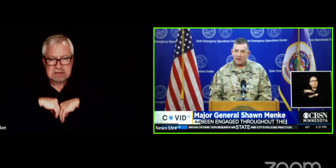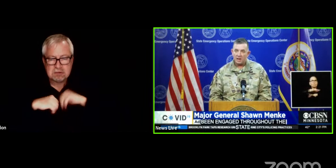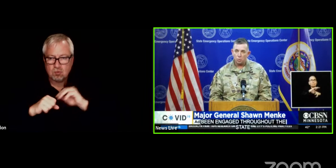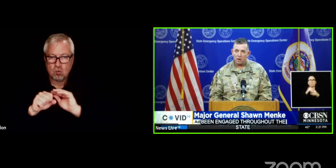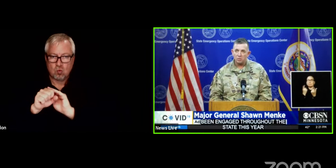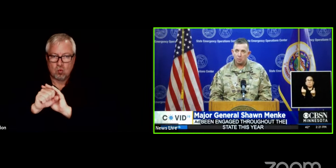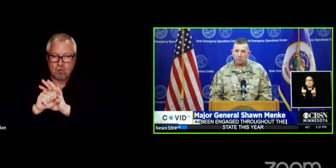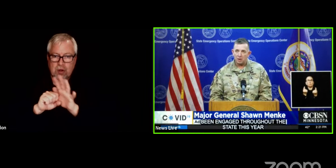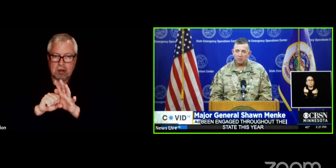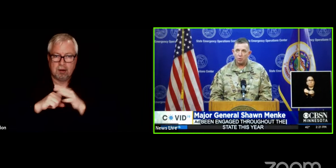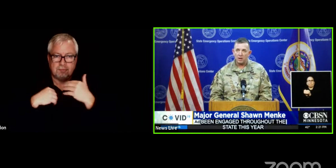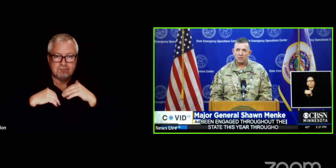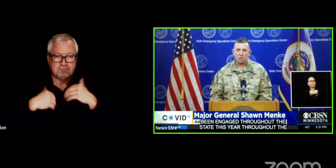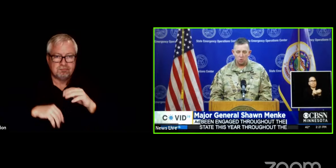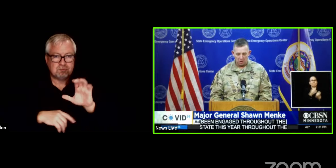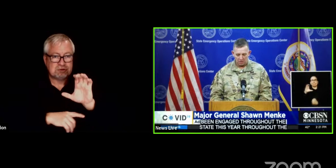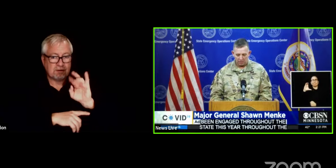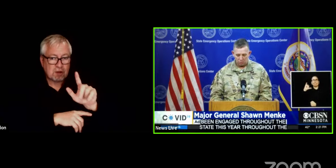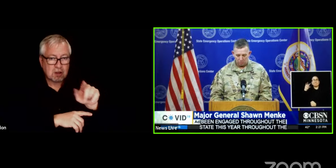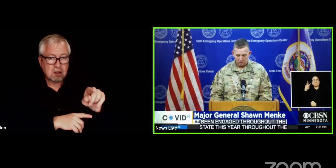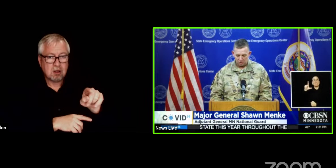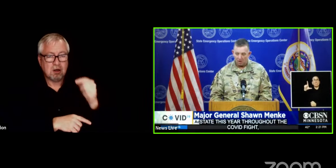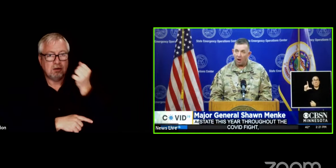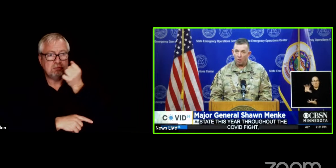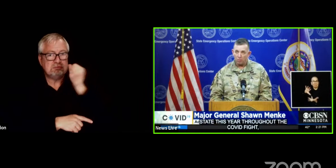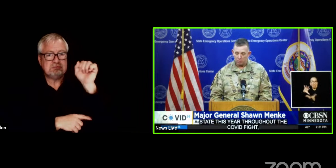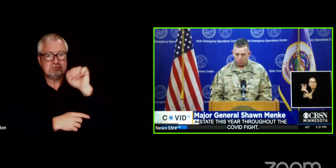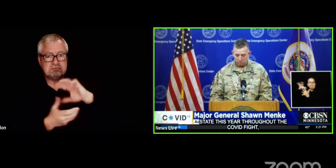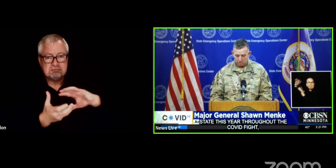AS WELL AS PREPARING FOR AND EXECUTING OUR FEDERAL MISSION AM OVER THE WORLD.